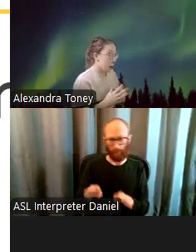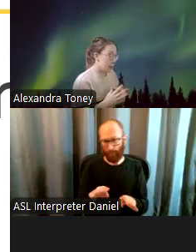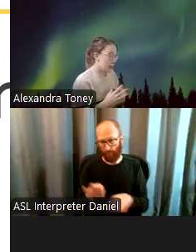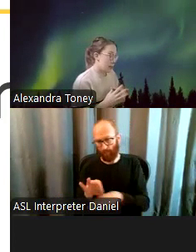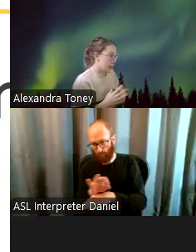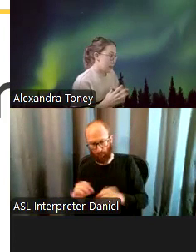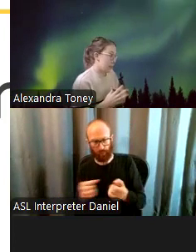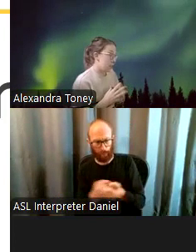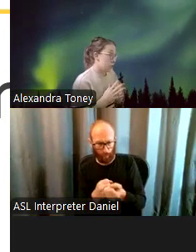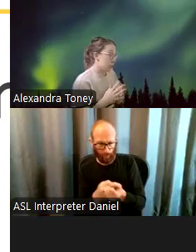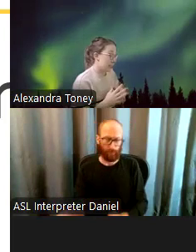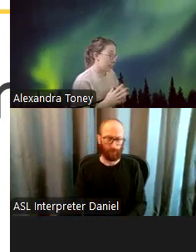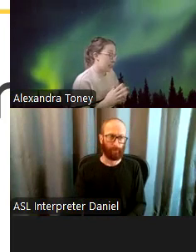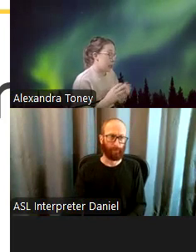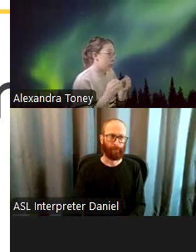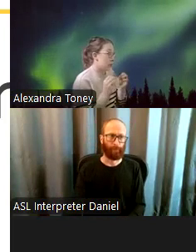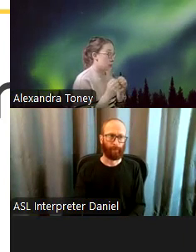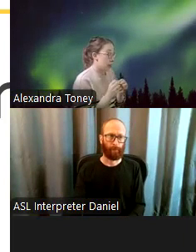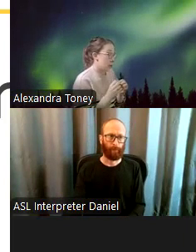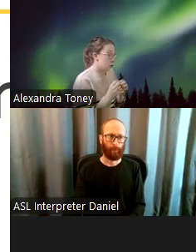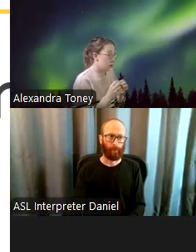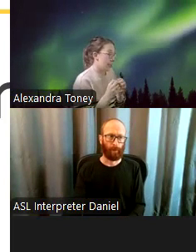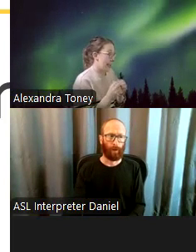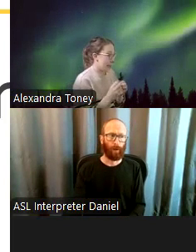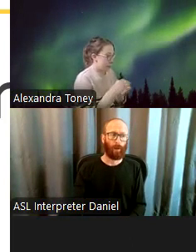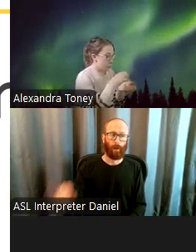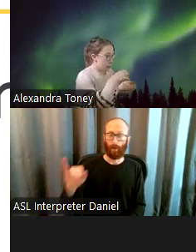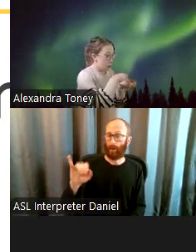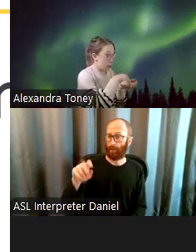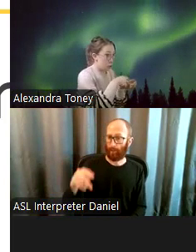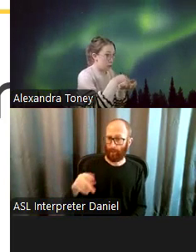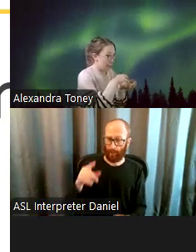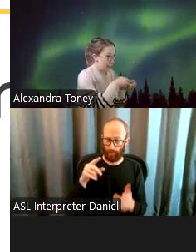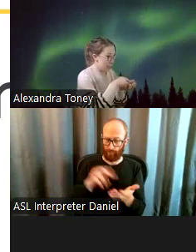purpose of an IEP is really to bridge the gap between where a student is at